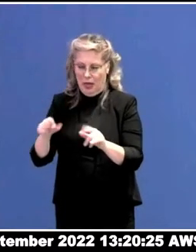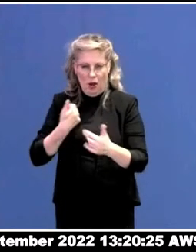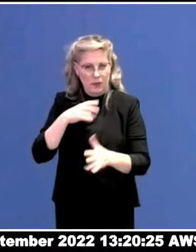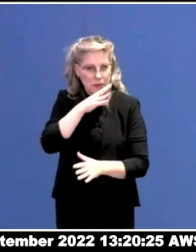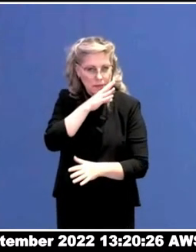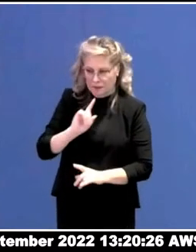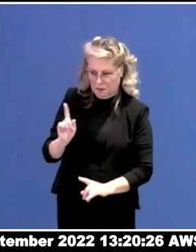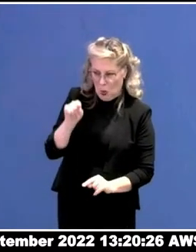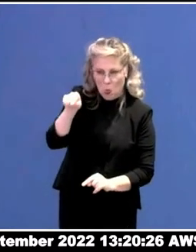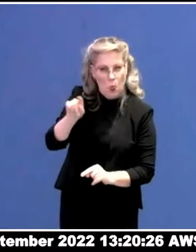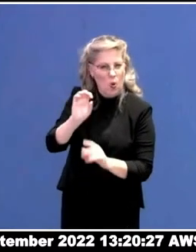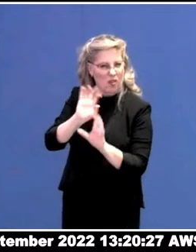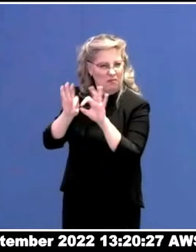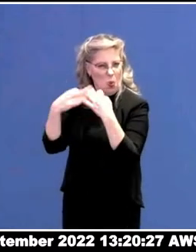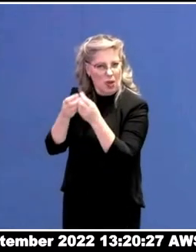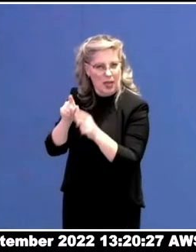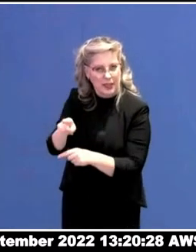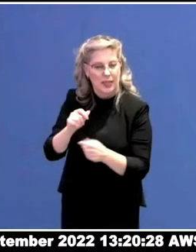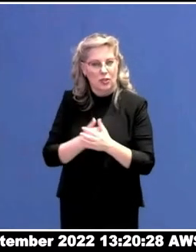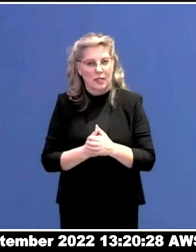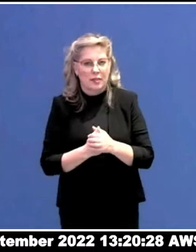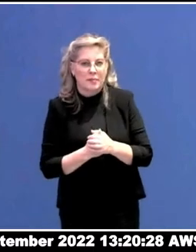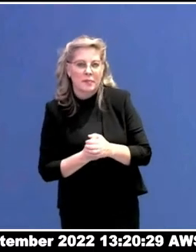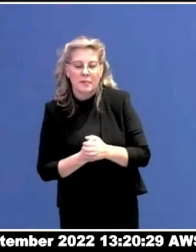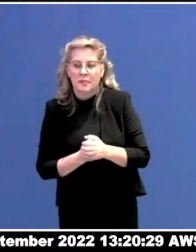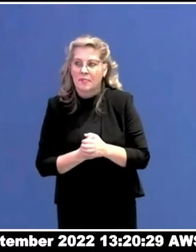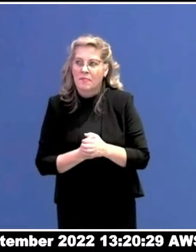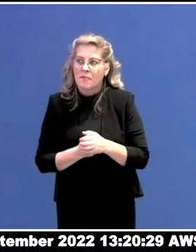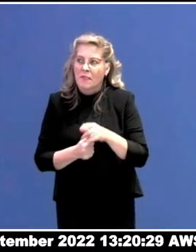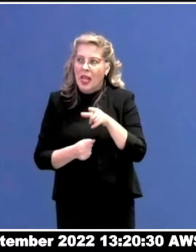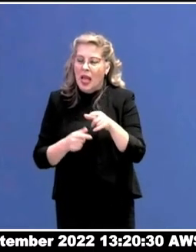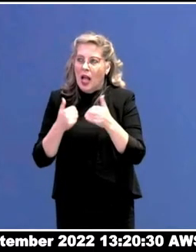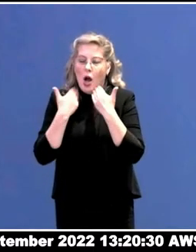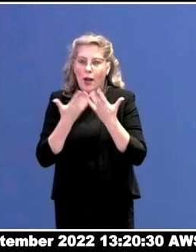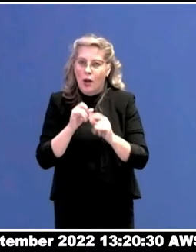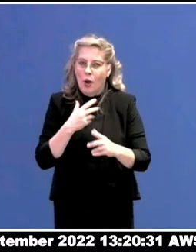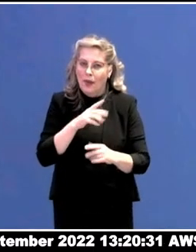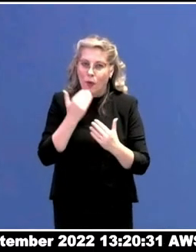and boys to be stockmen or - I don't know if there were women involved in this group, but